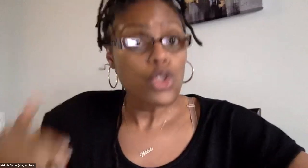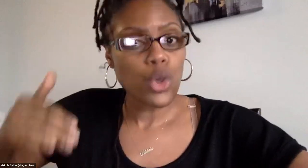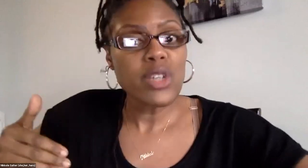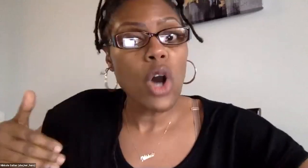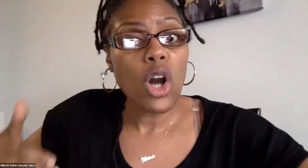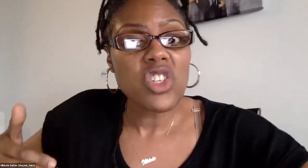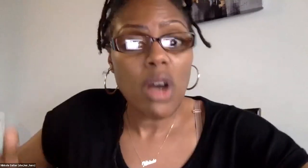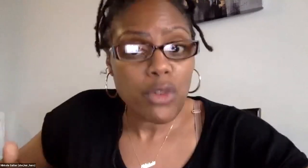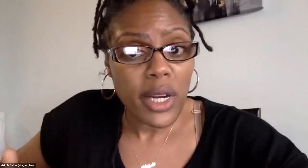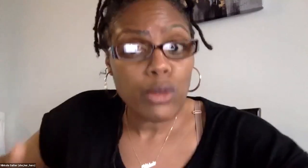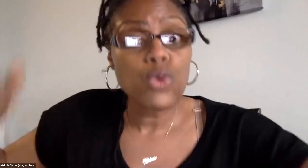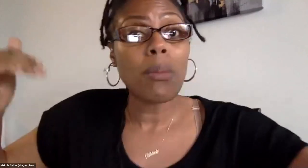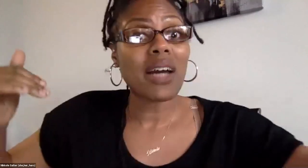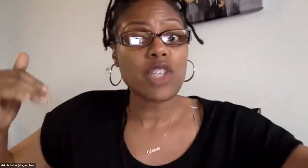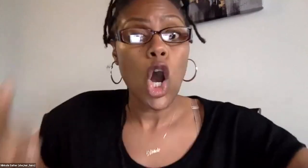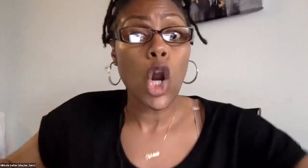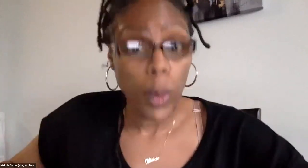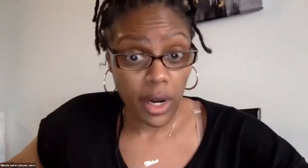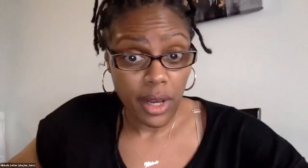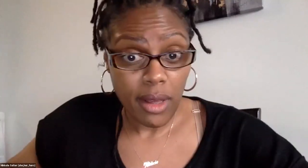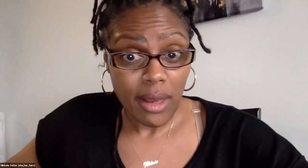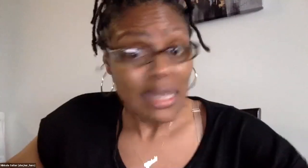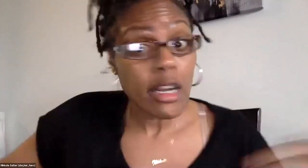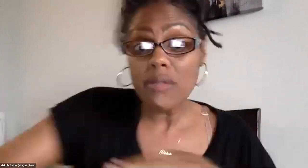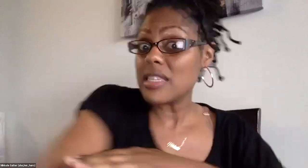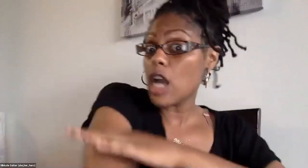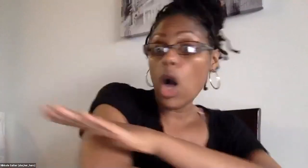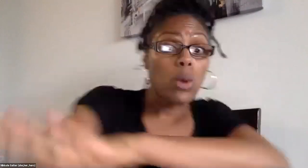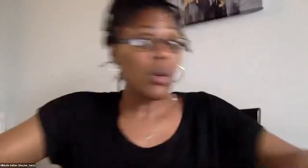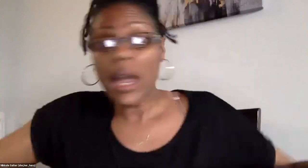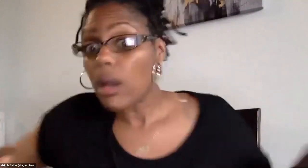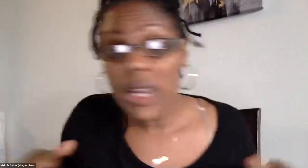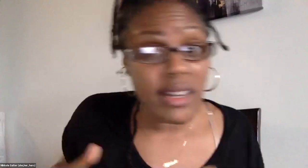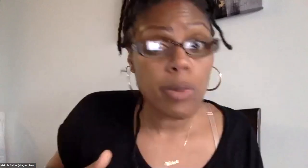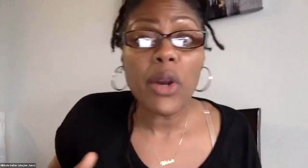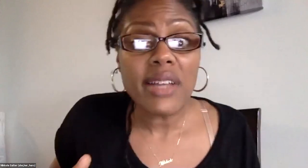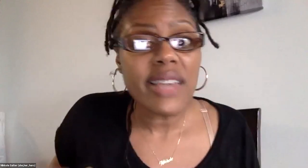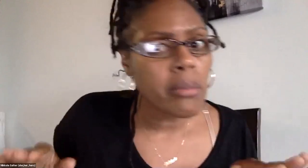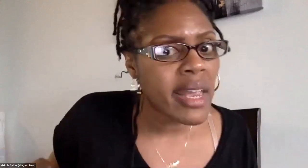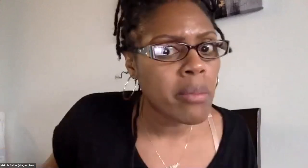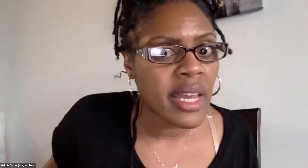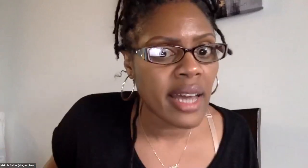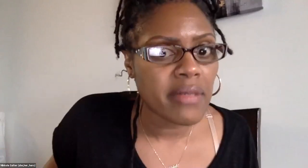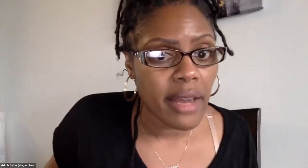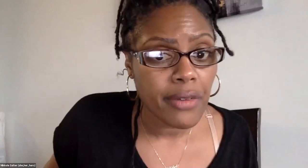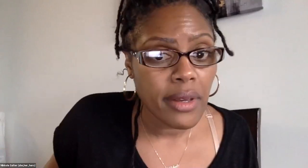Stories are the software to the body's hardware. Narrative is the only way we can experience and make meaning out of life.